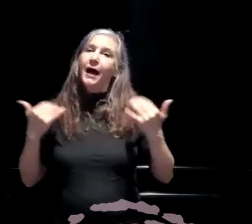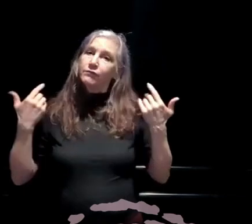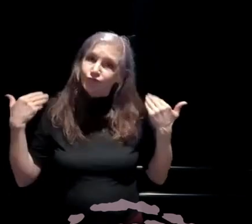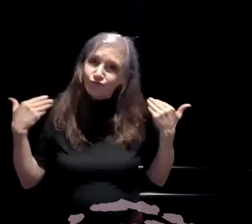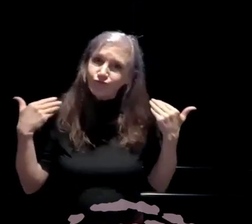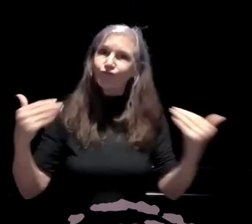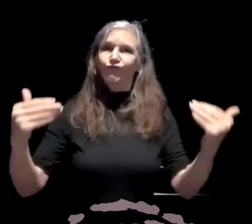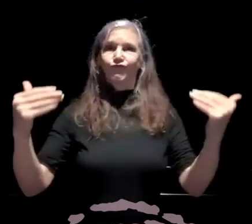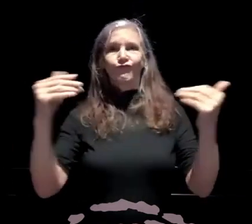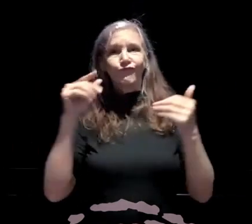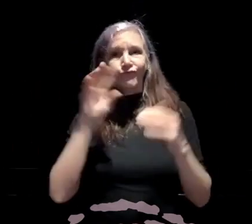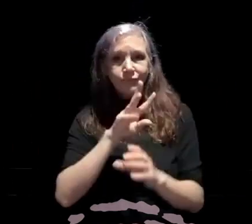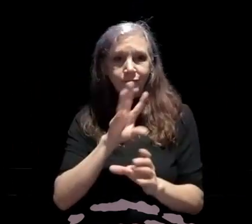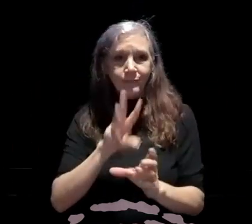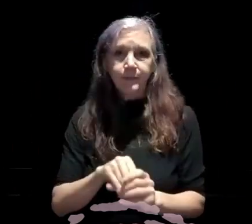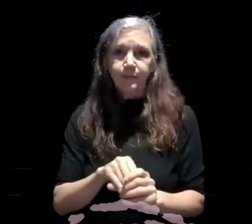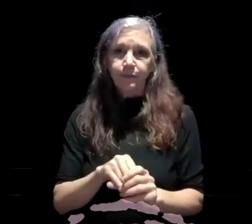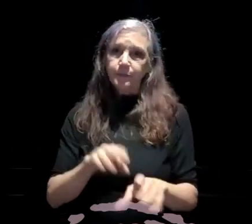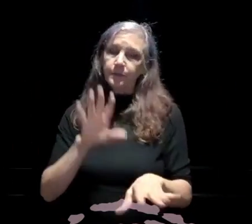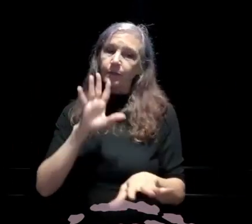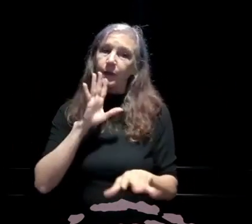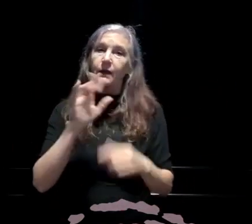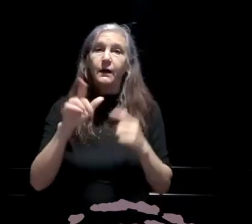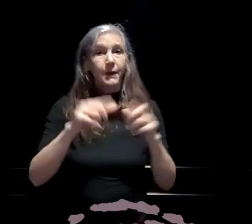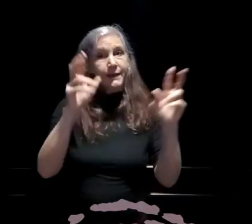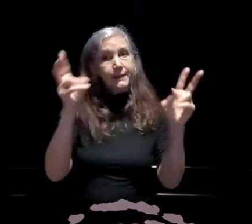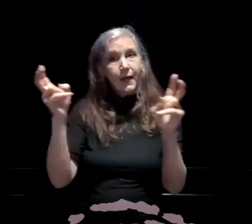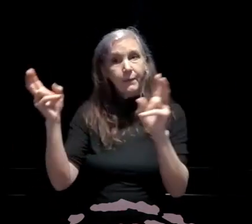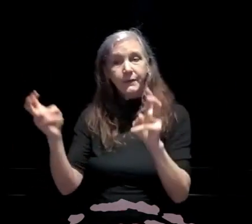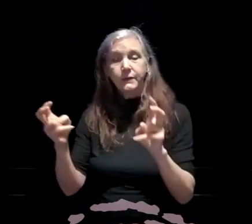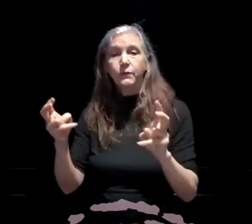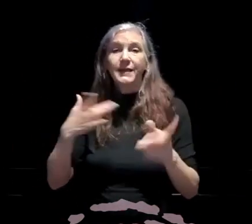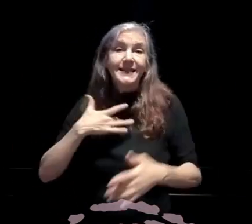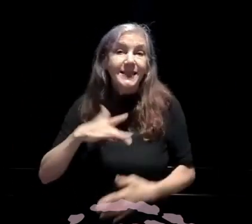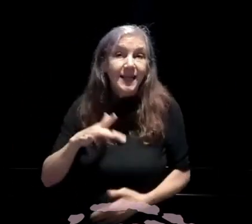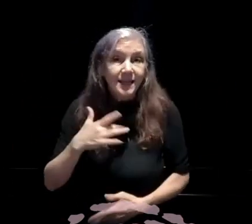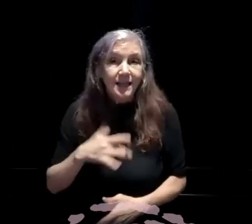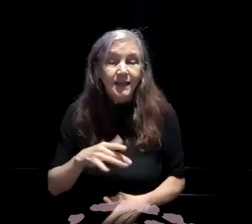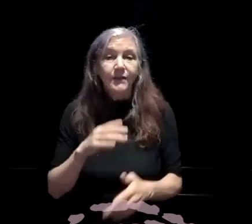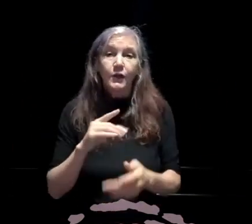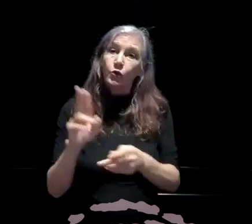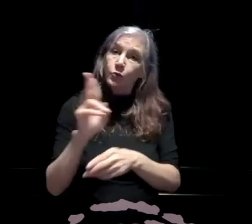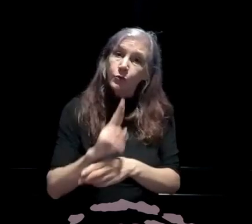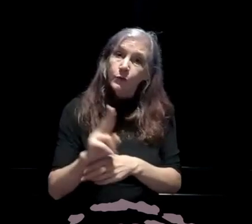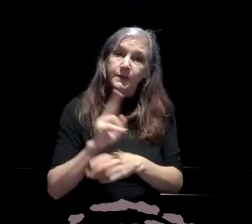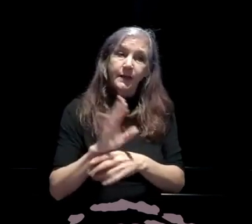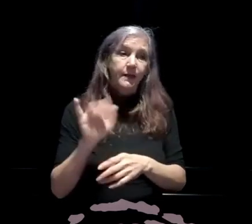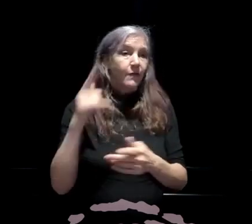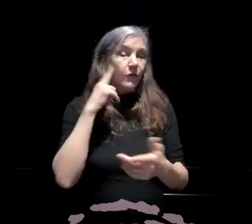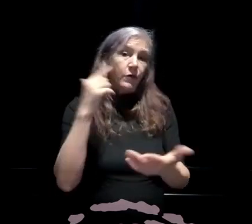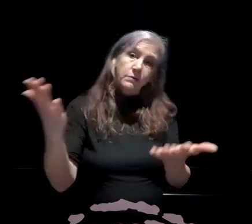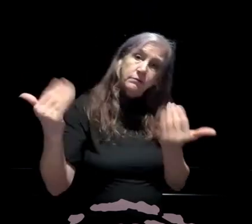Difficult topics are presented with sensitivity using student interest as a catalyst for engagement.